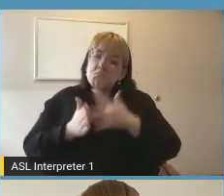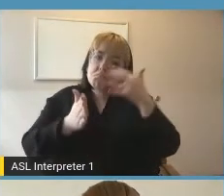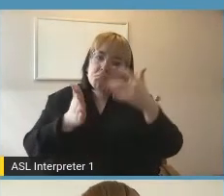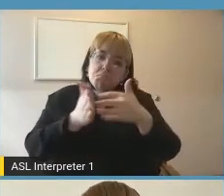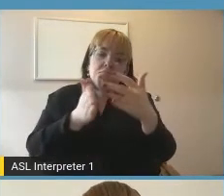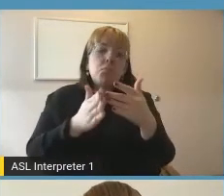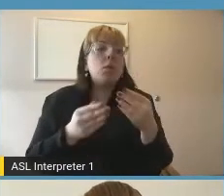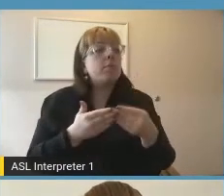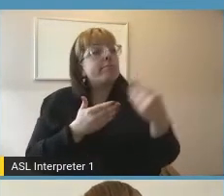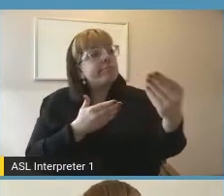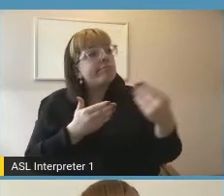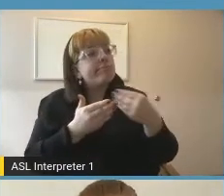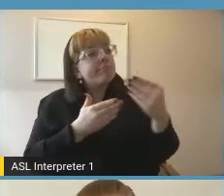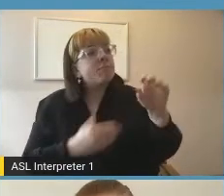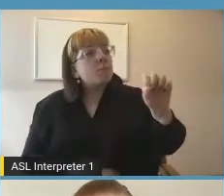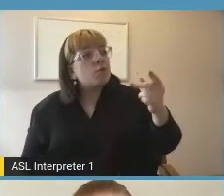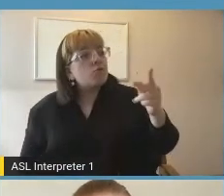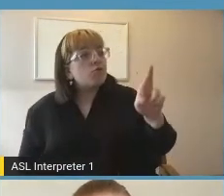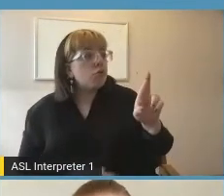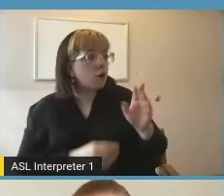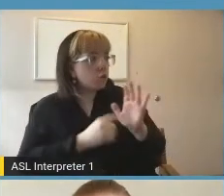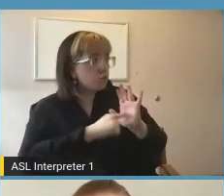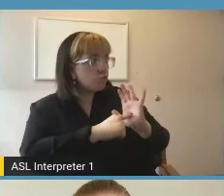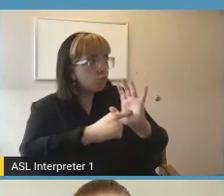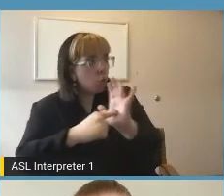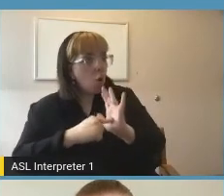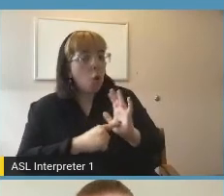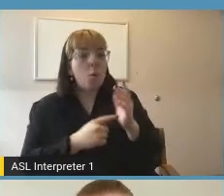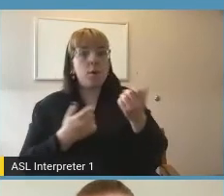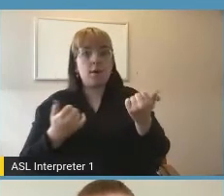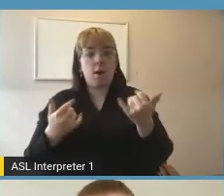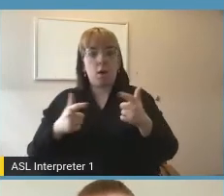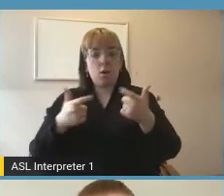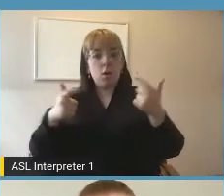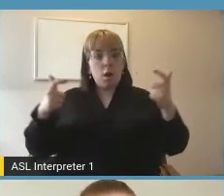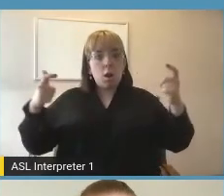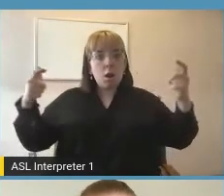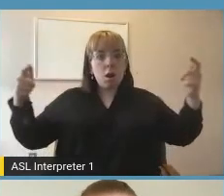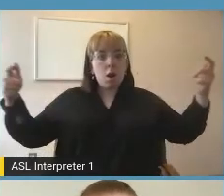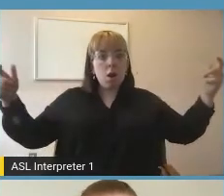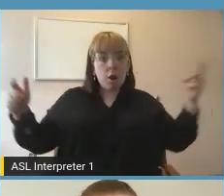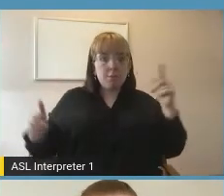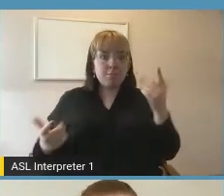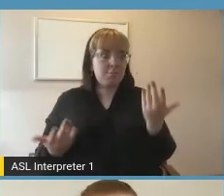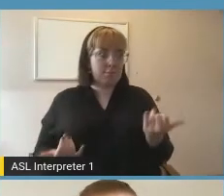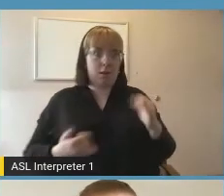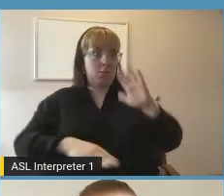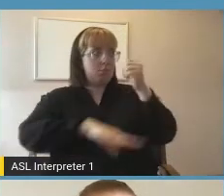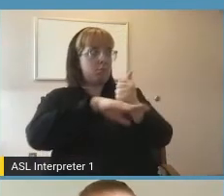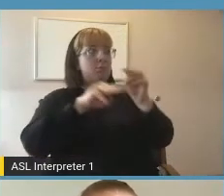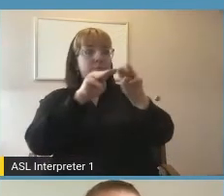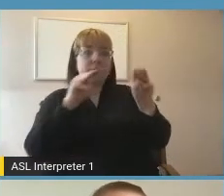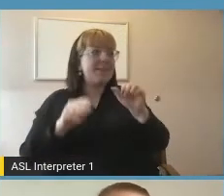and it just kind of grew into all of this. Like we never planned for this. It just sort of happened. It just sort of happened.